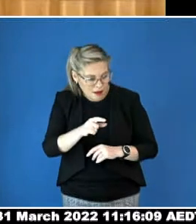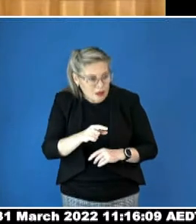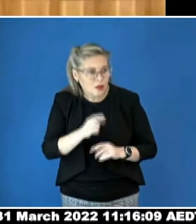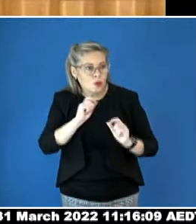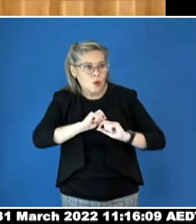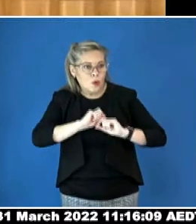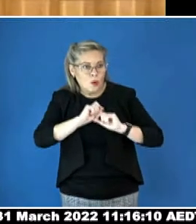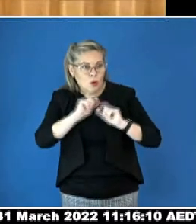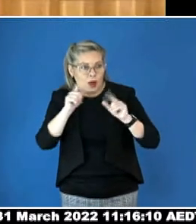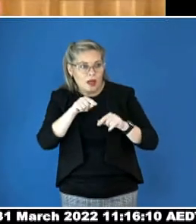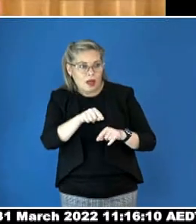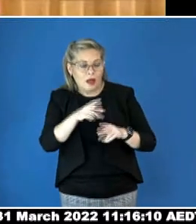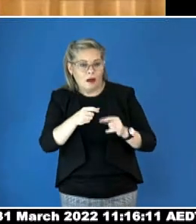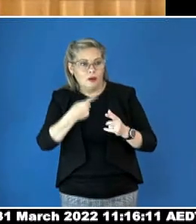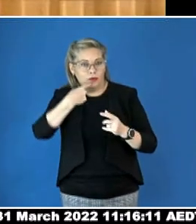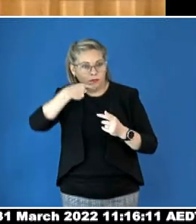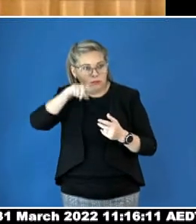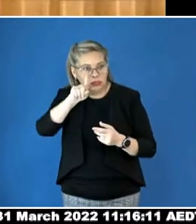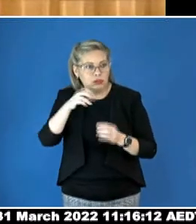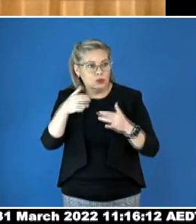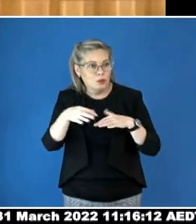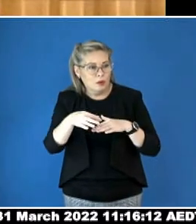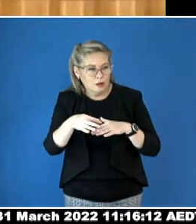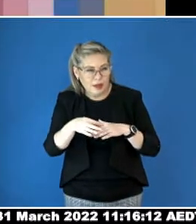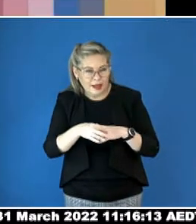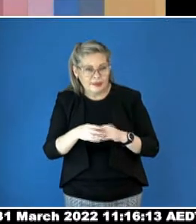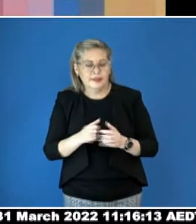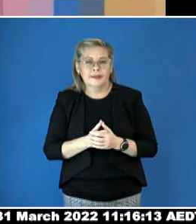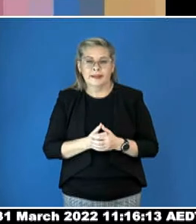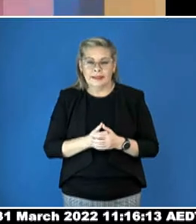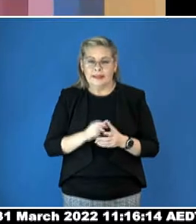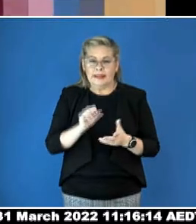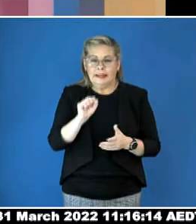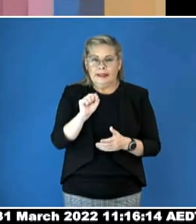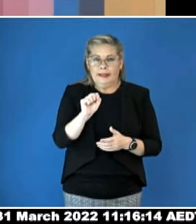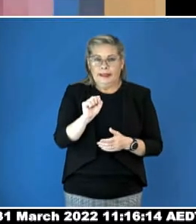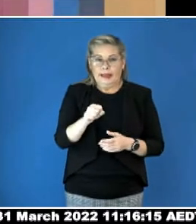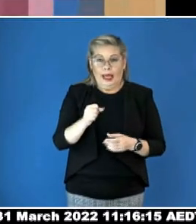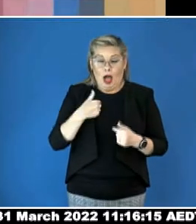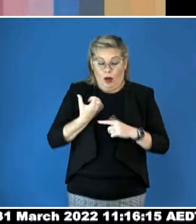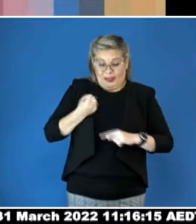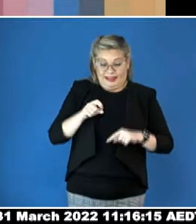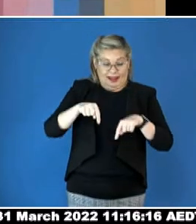your husband. Yeah, the actual - the actual day that this all happened, I was still here, but